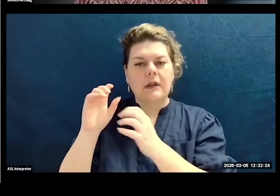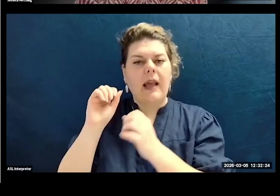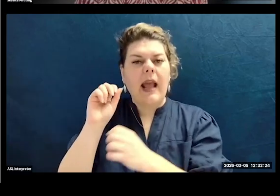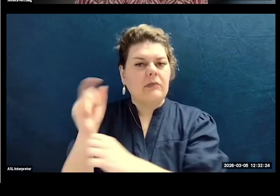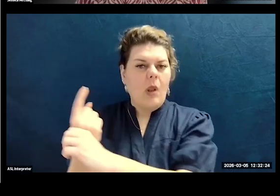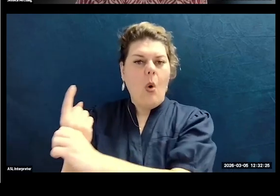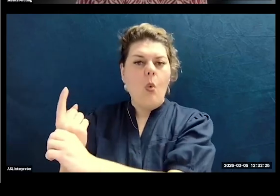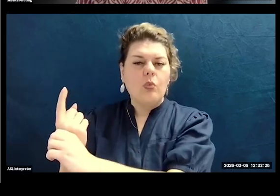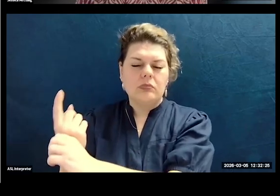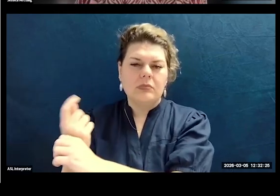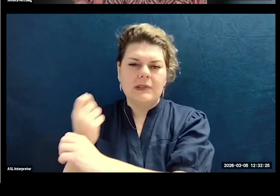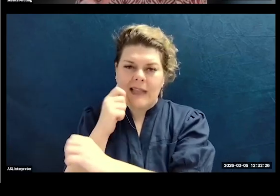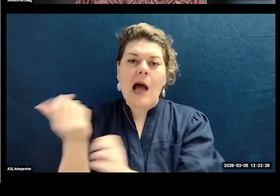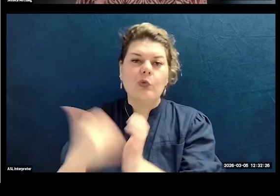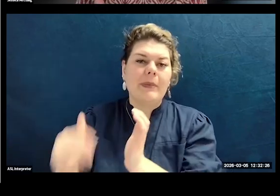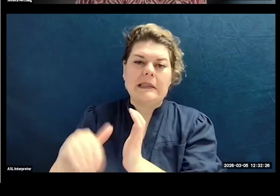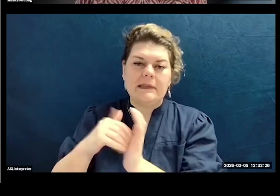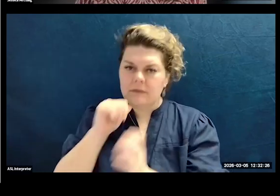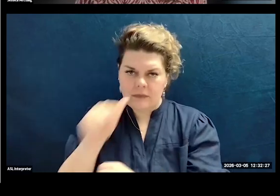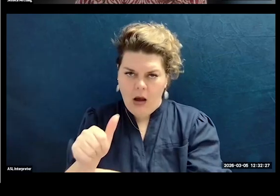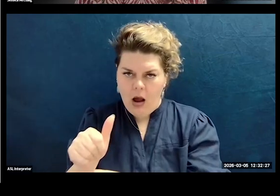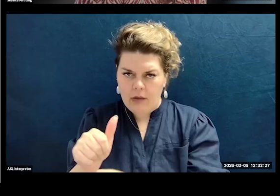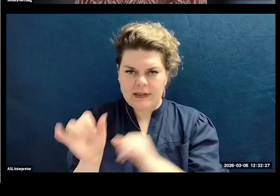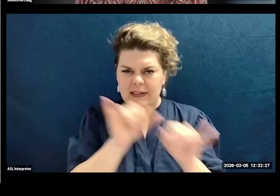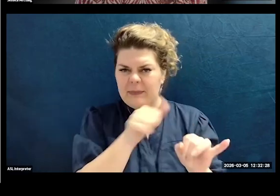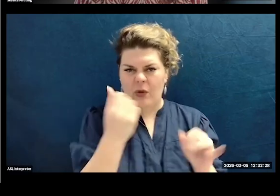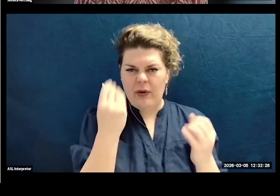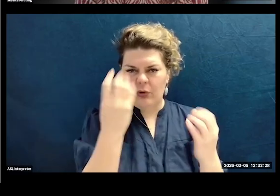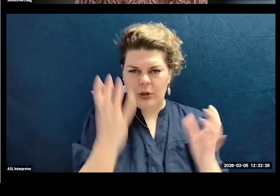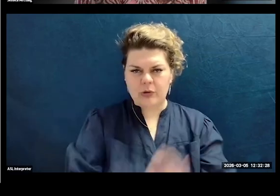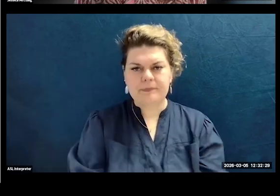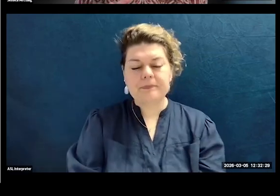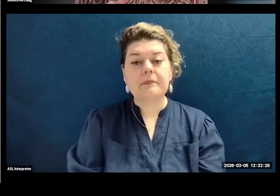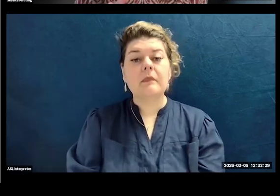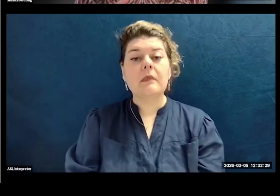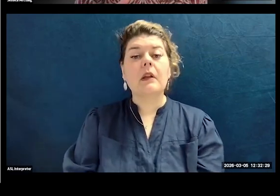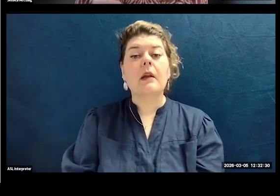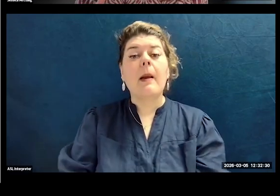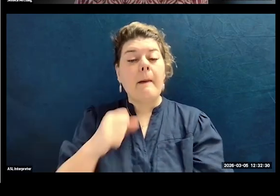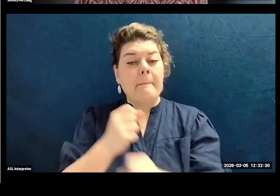and does not repeat surrounding information. Make sure that you are including